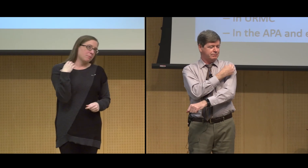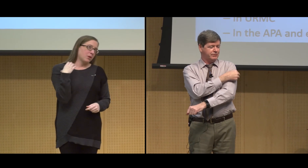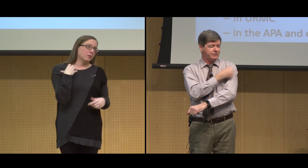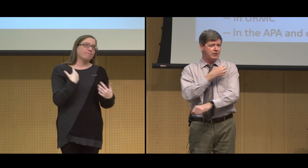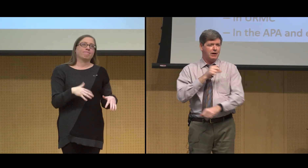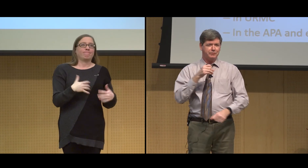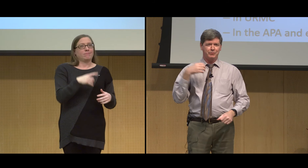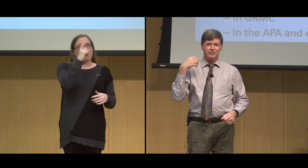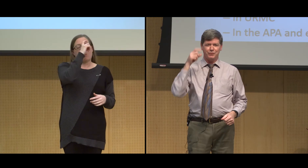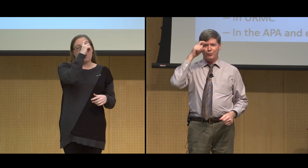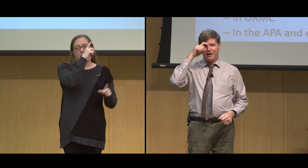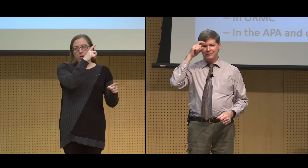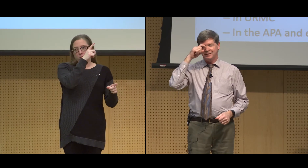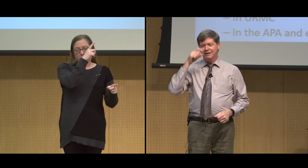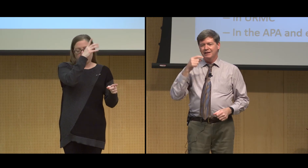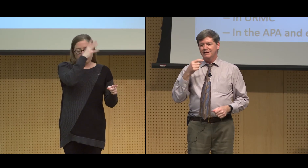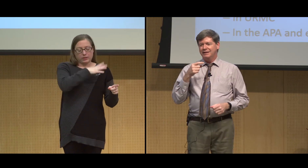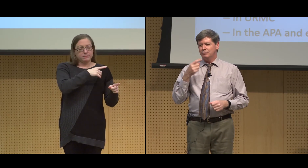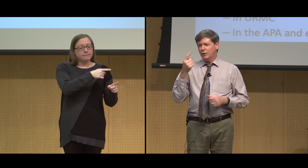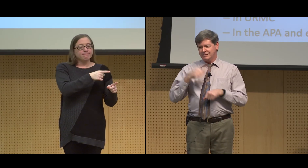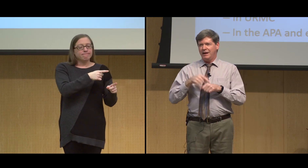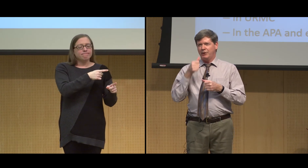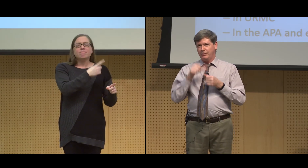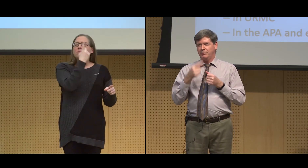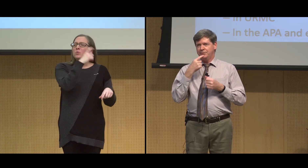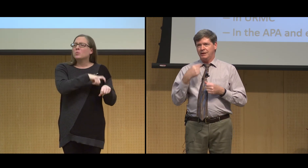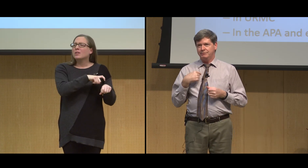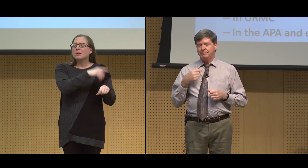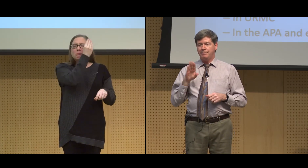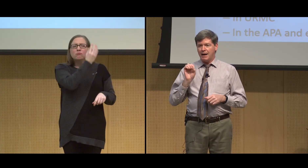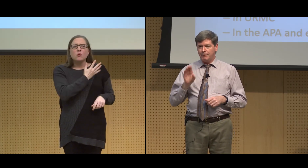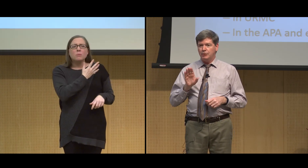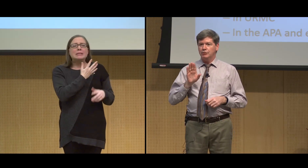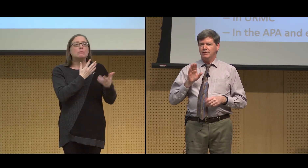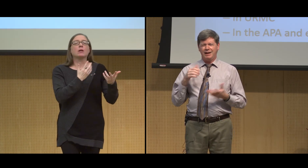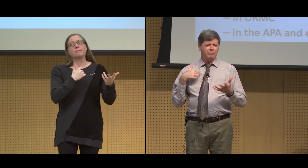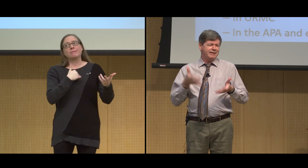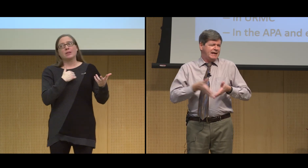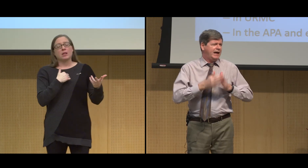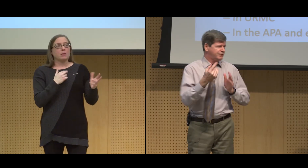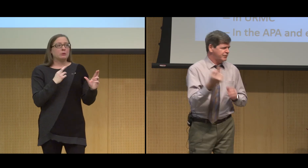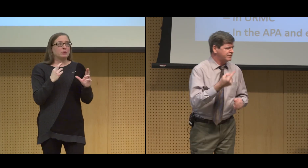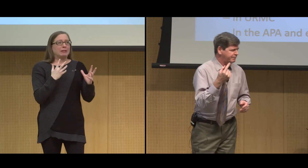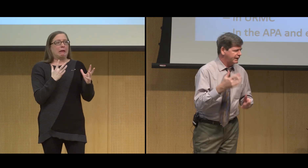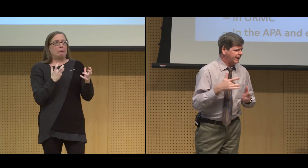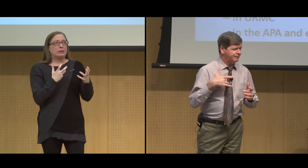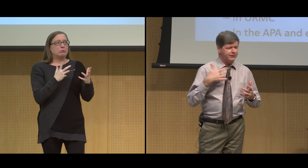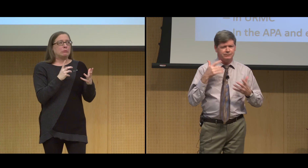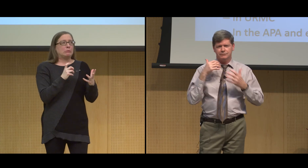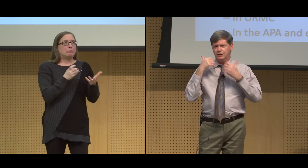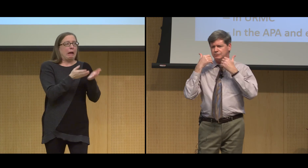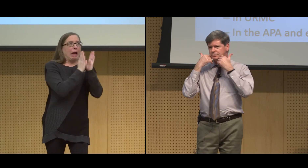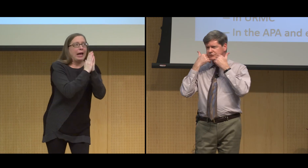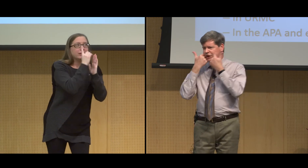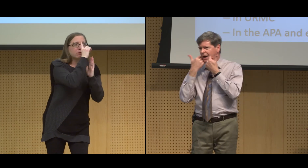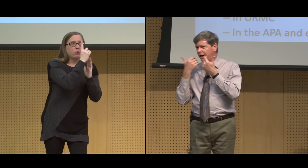Strong Hospital was so wise. One time, I remember him telling me, "Bob"-- I wanted to ask for something, and I felt, you know, shy